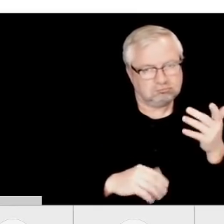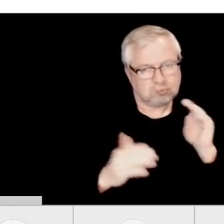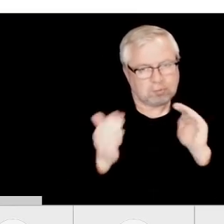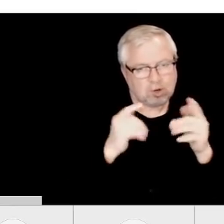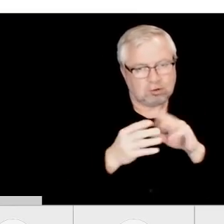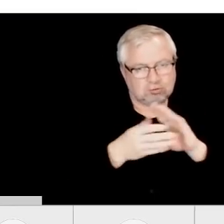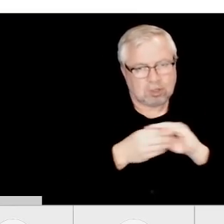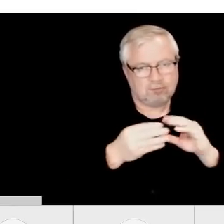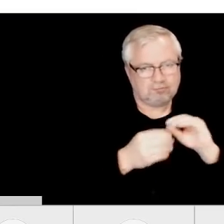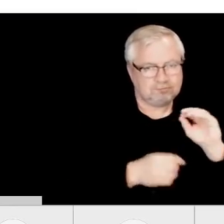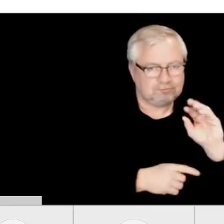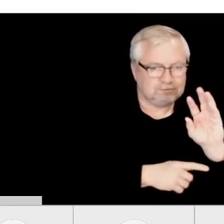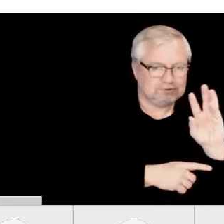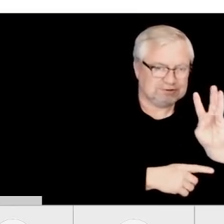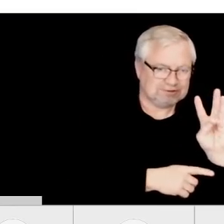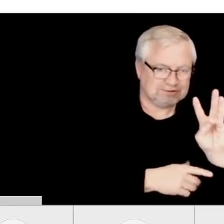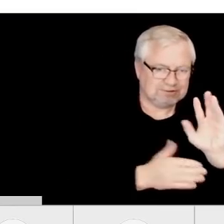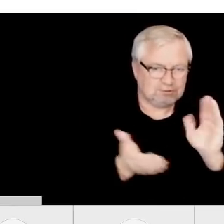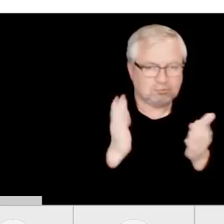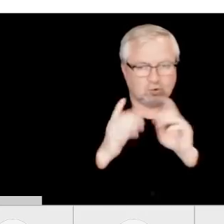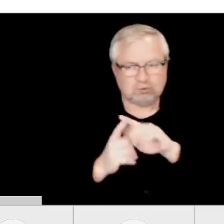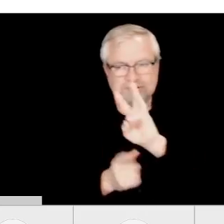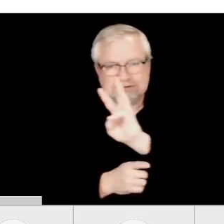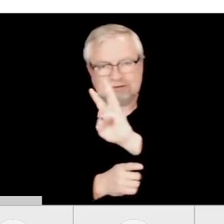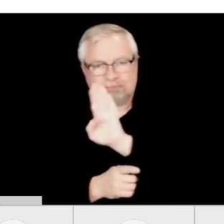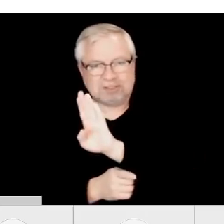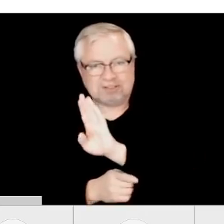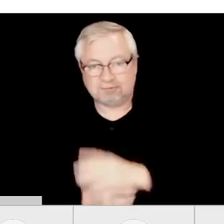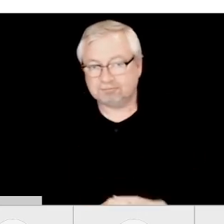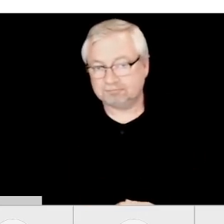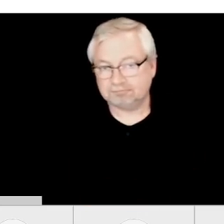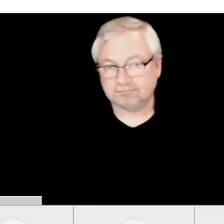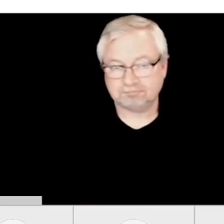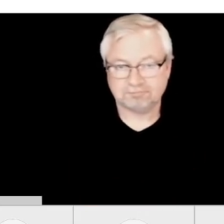So that's the difference in testing.